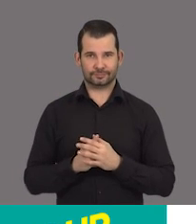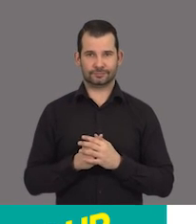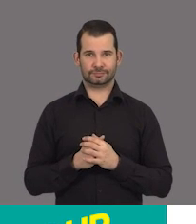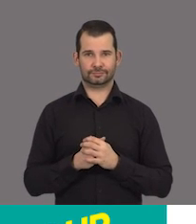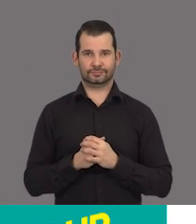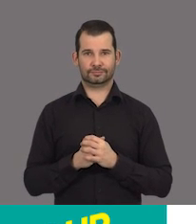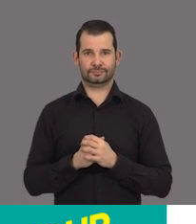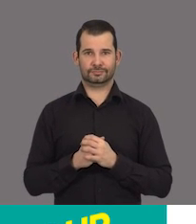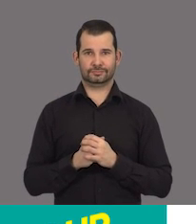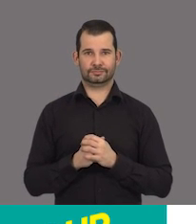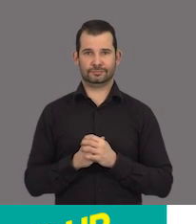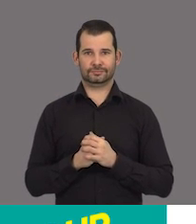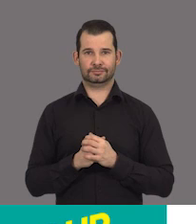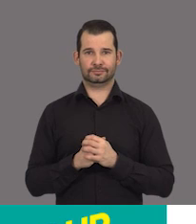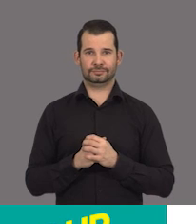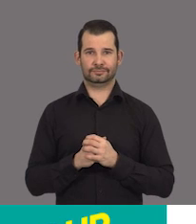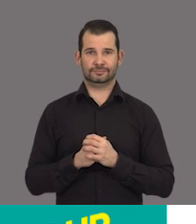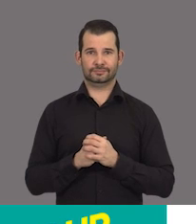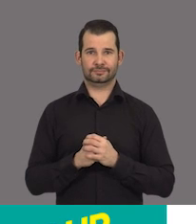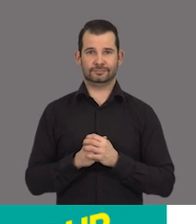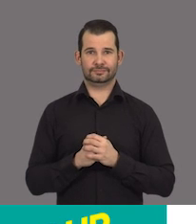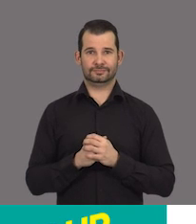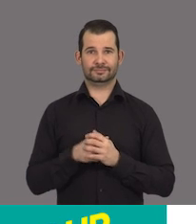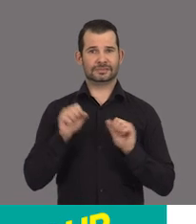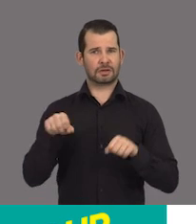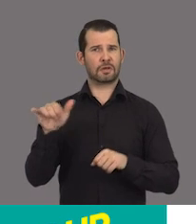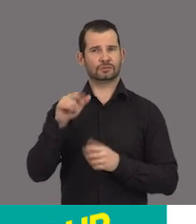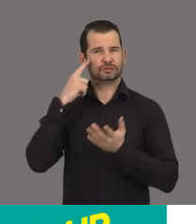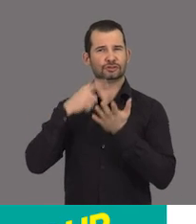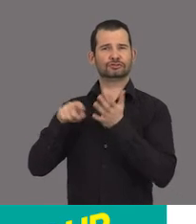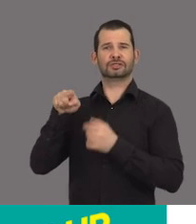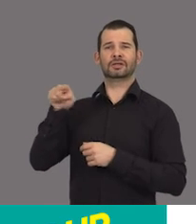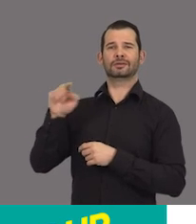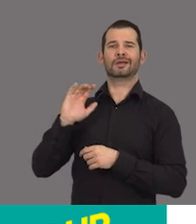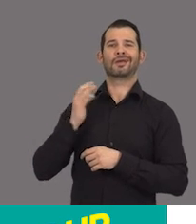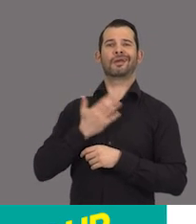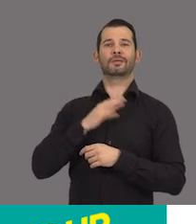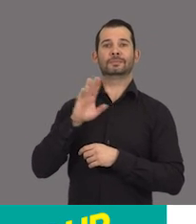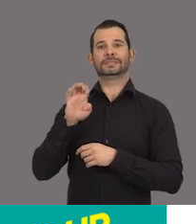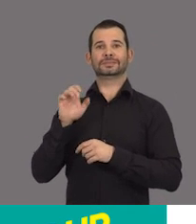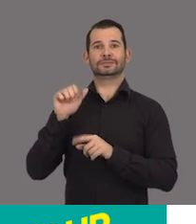You can also check out our Be Scam Smart webinar on the Individuals